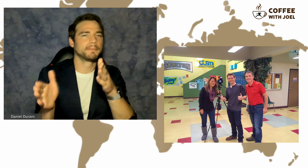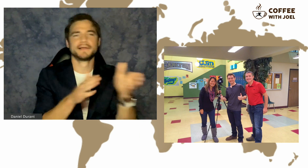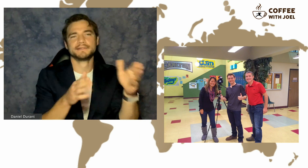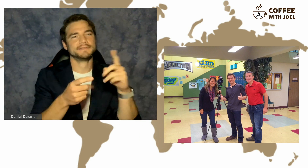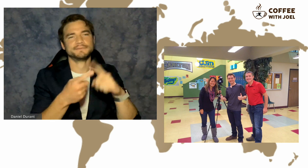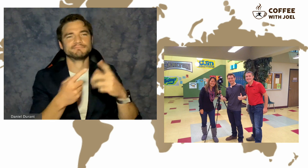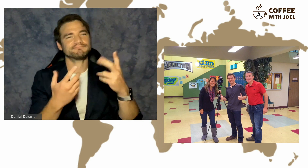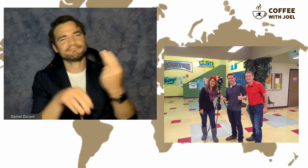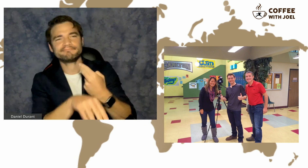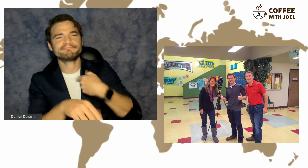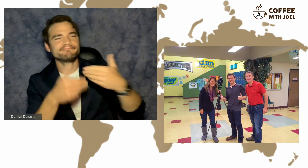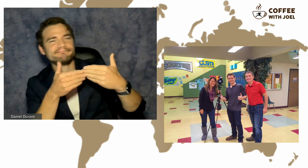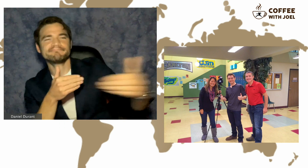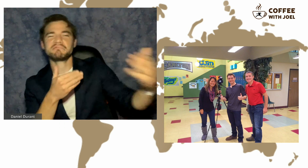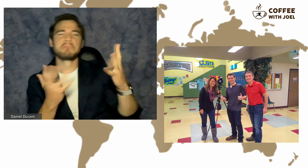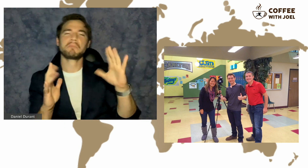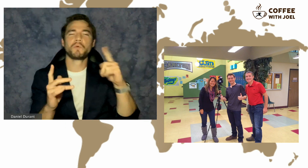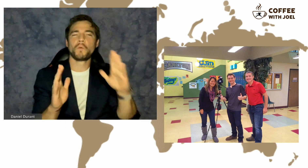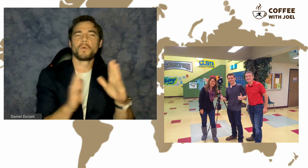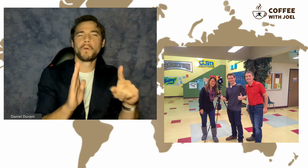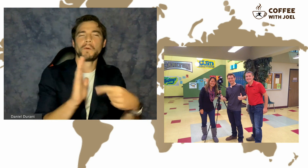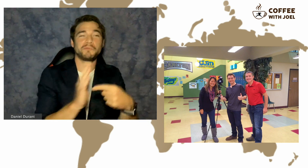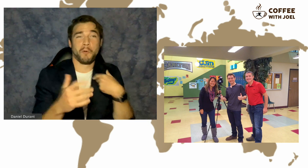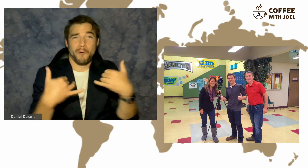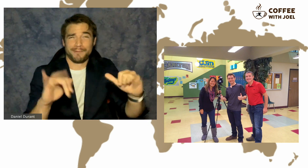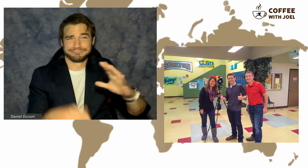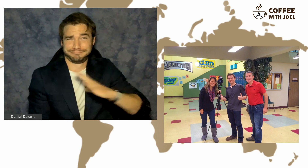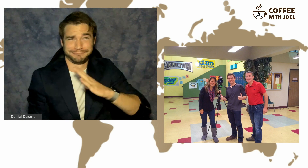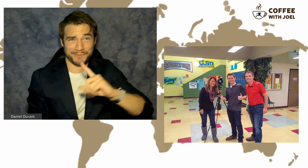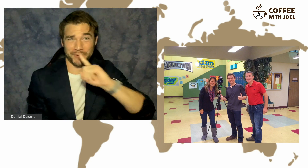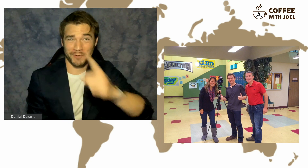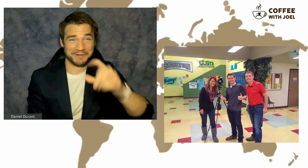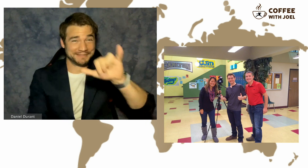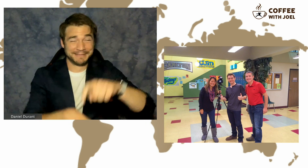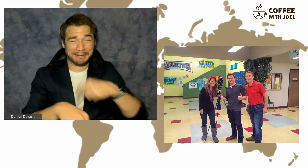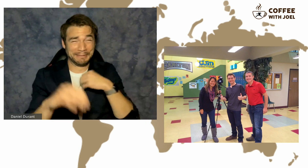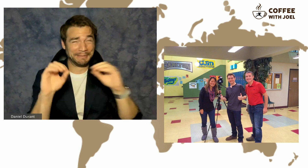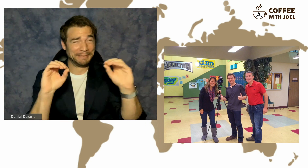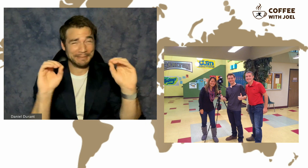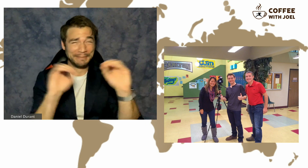They didn’t plan to use me for too long, but I was up for it.